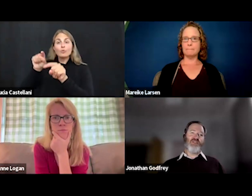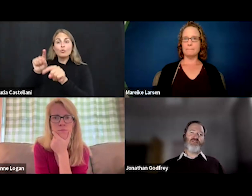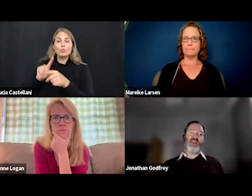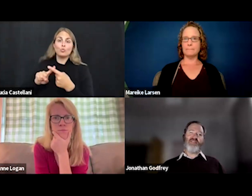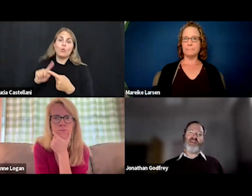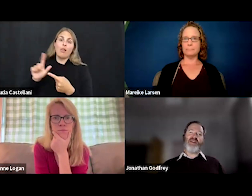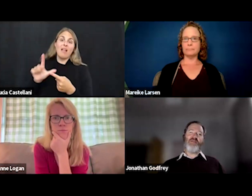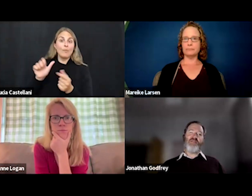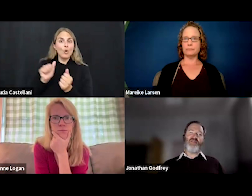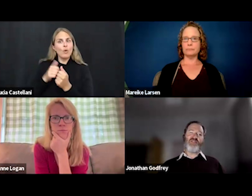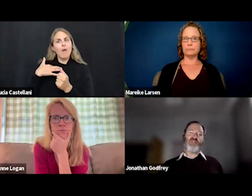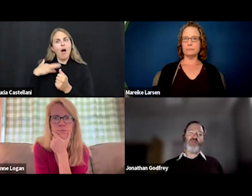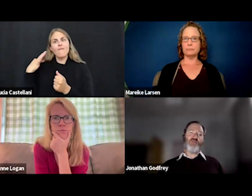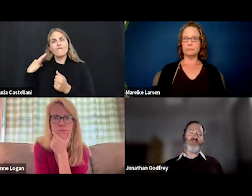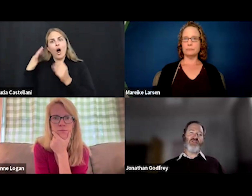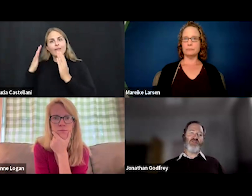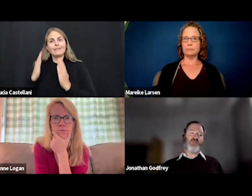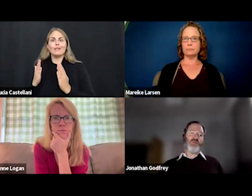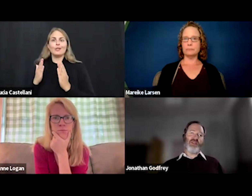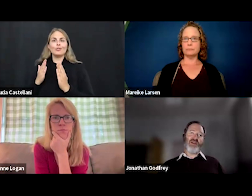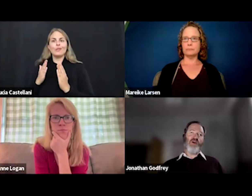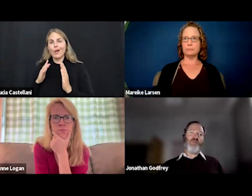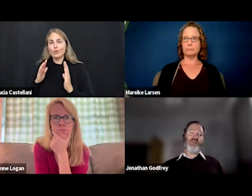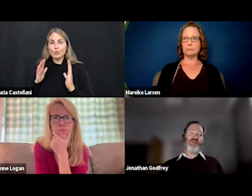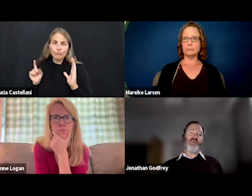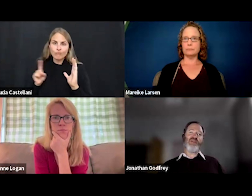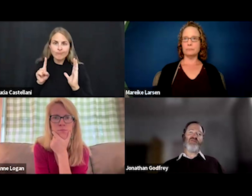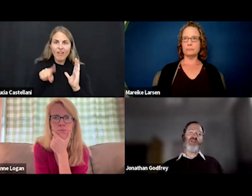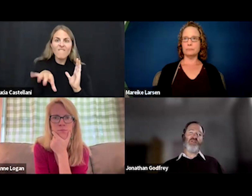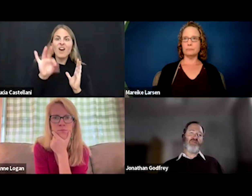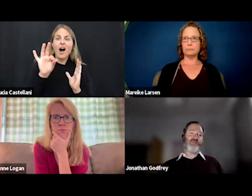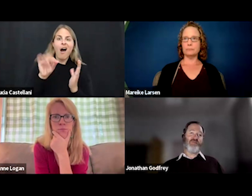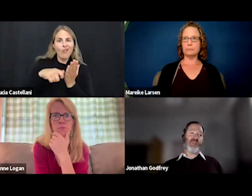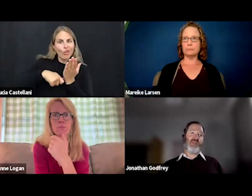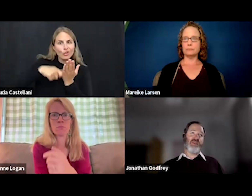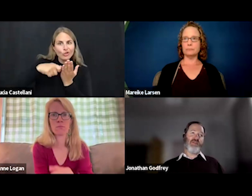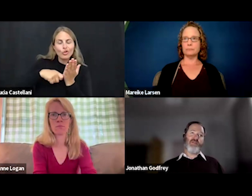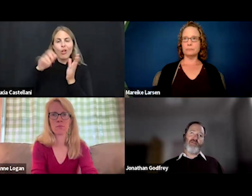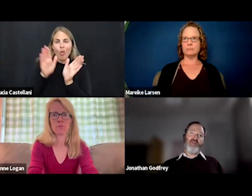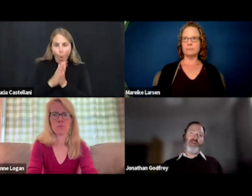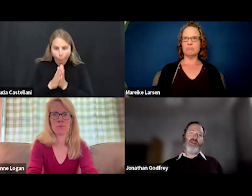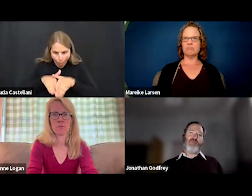track down the physical journal and open the big volume,